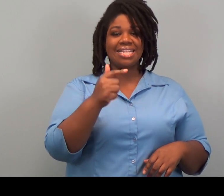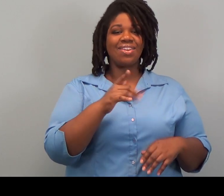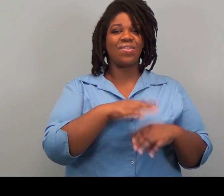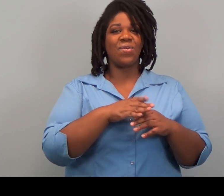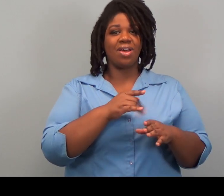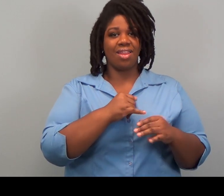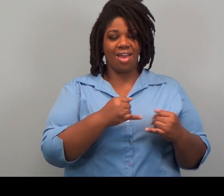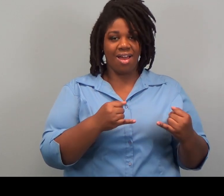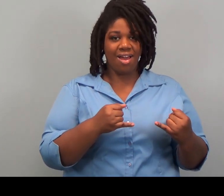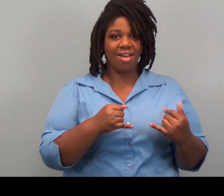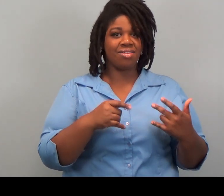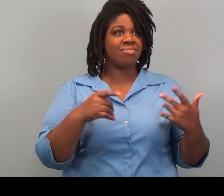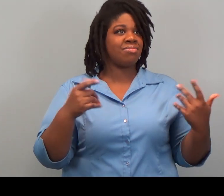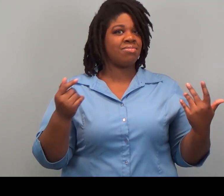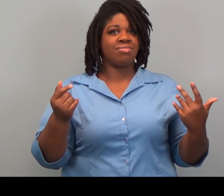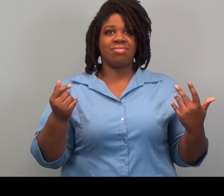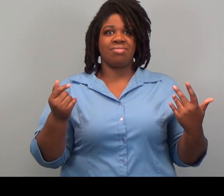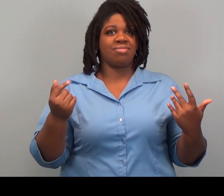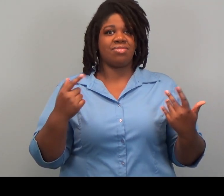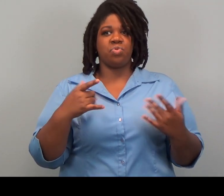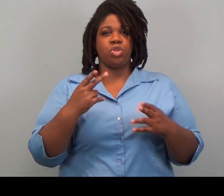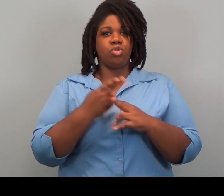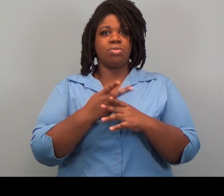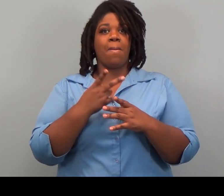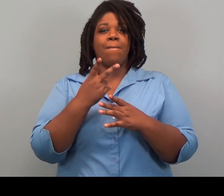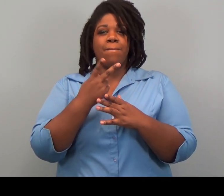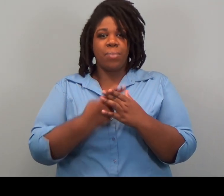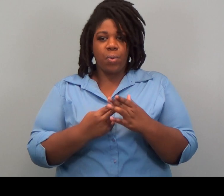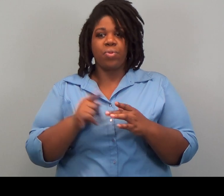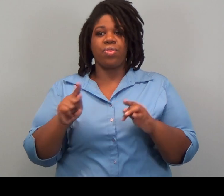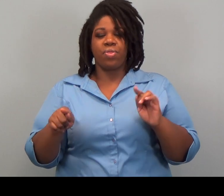You know between one week, maybe two weeks.